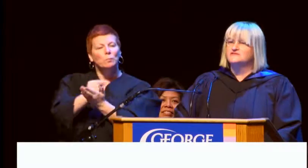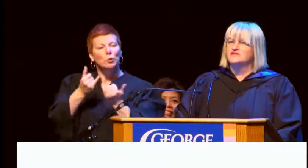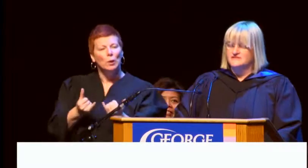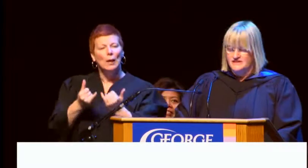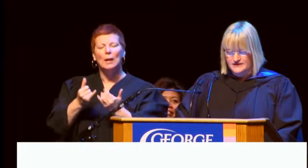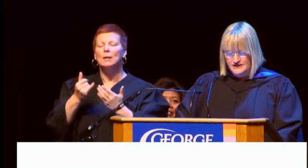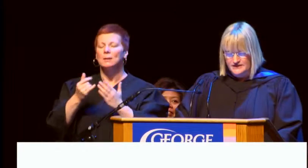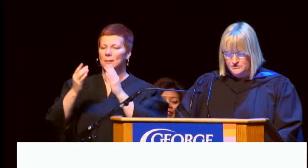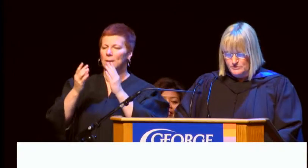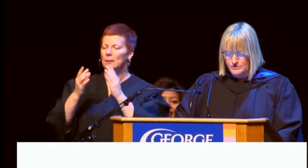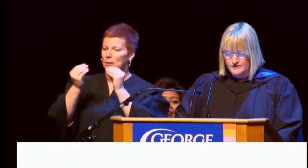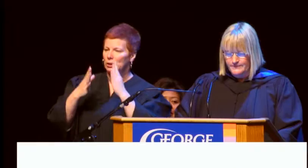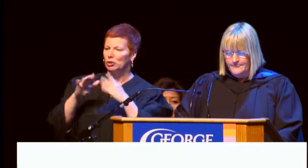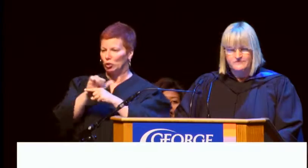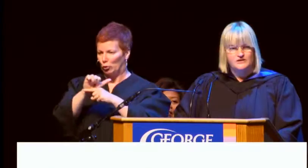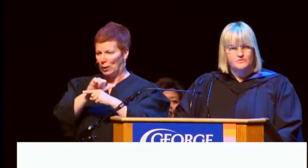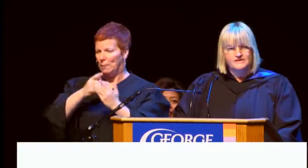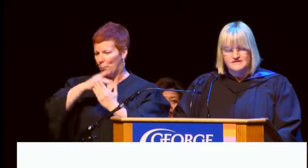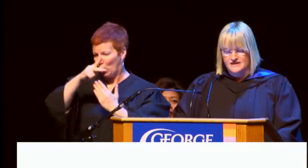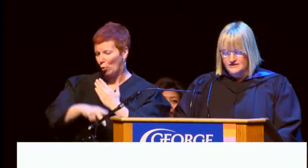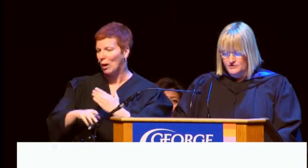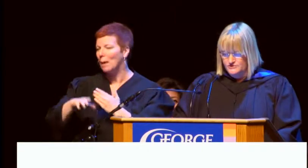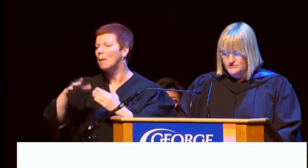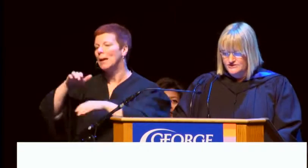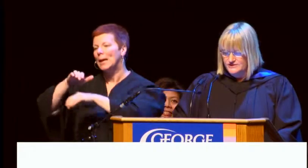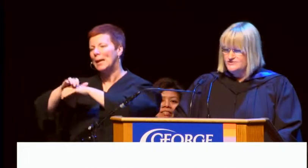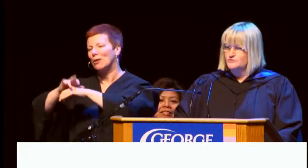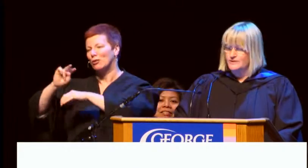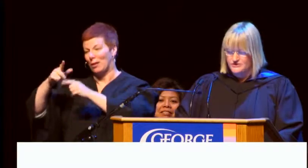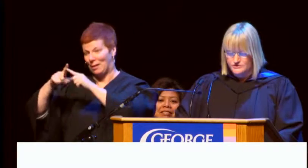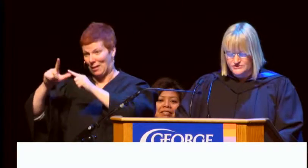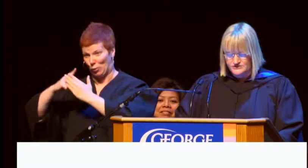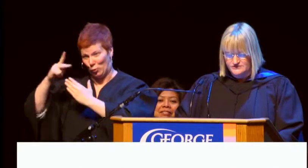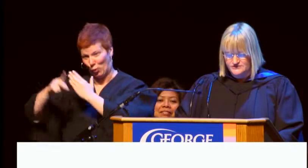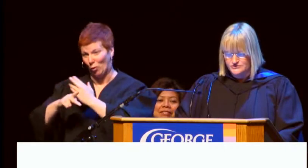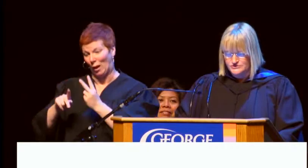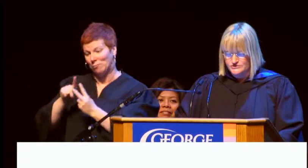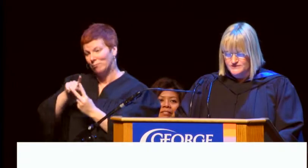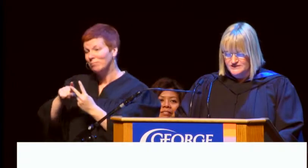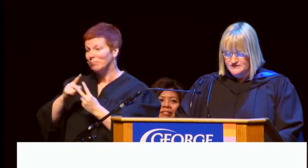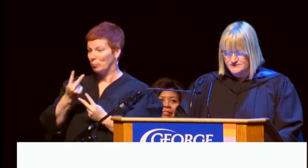AS A SECOND LANGUAGE PROGRAM HAVE EQUALLY EXCITING OPPORTUNITIES TO APPLY YOUR SKILLS IN NEW CIRCUMSTANCES.